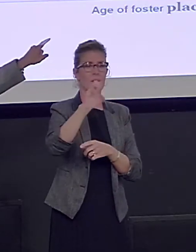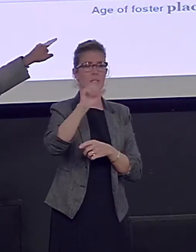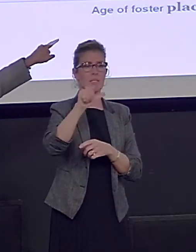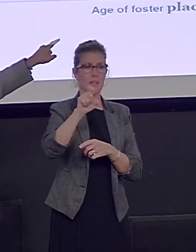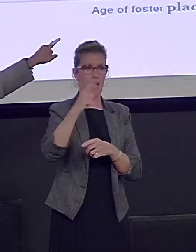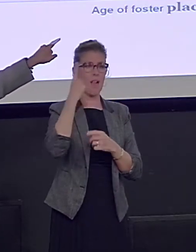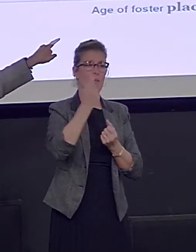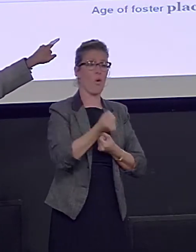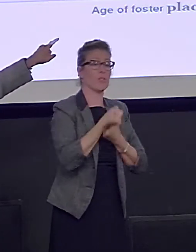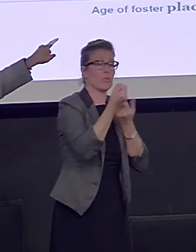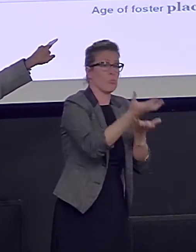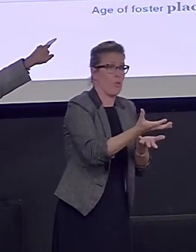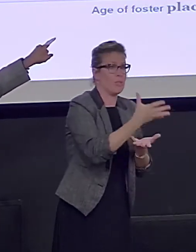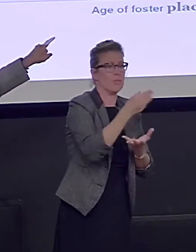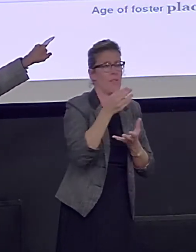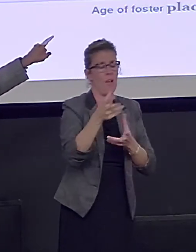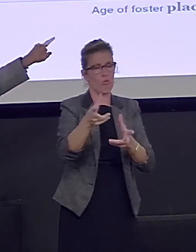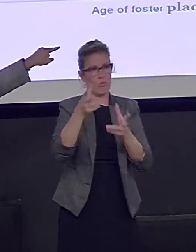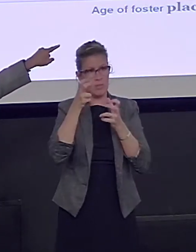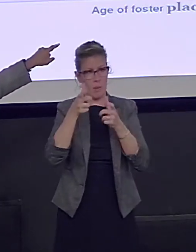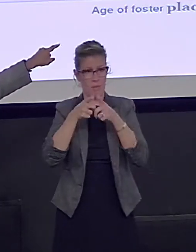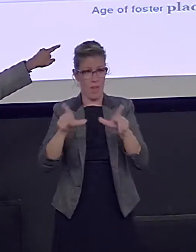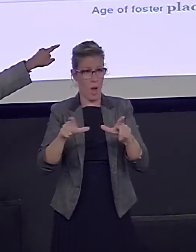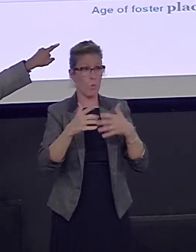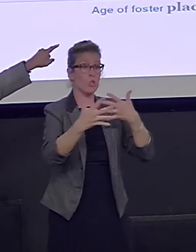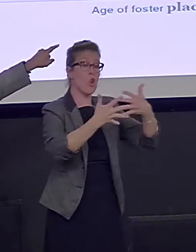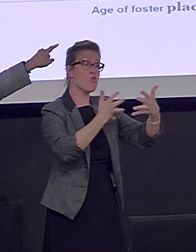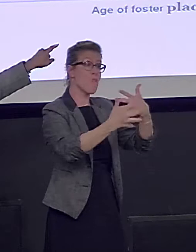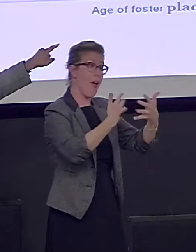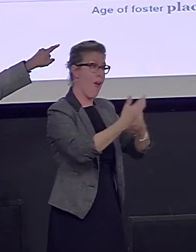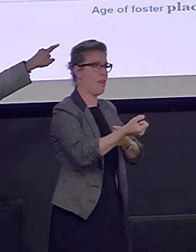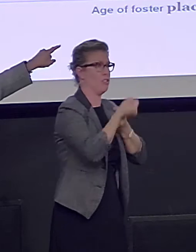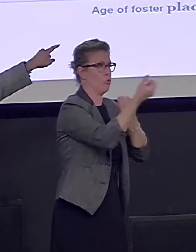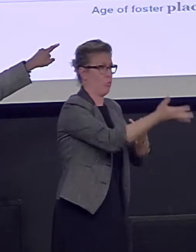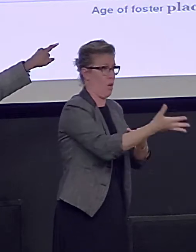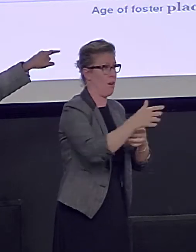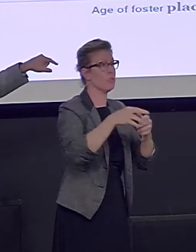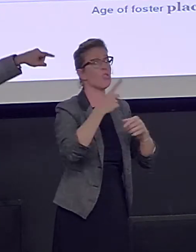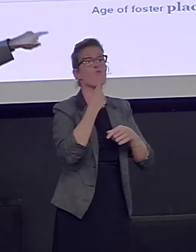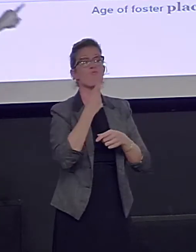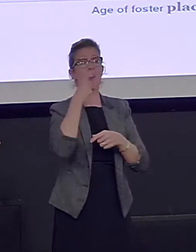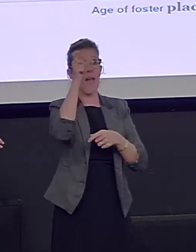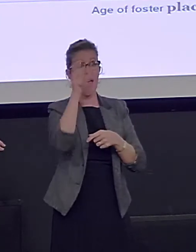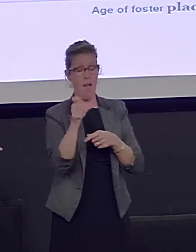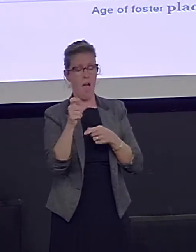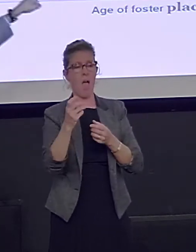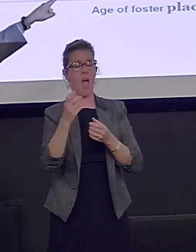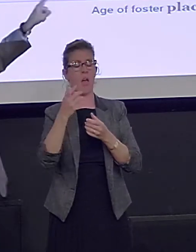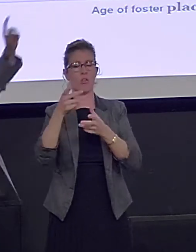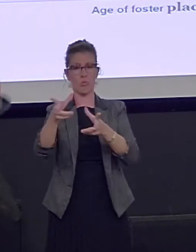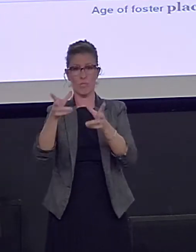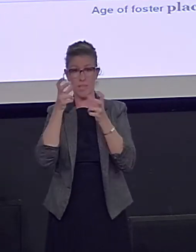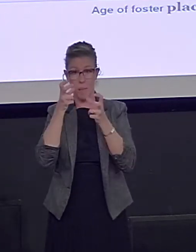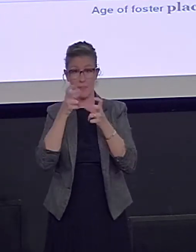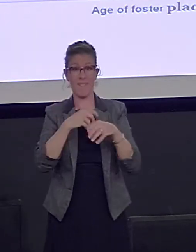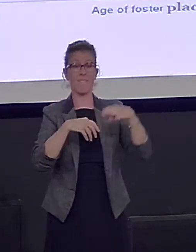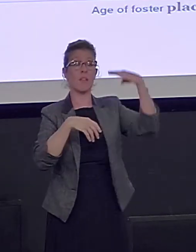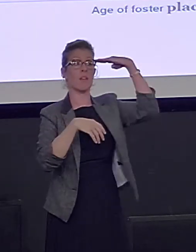And the gray bars are expressive language. The red bars are receptive language. The zero line is normal.